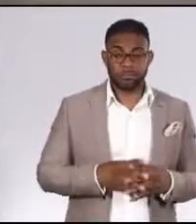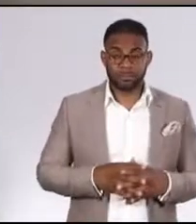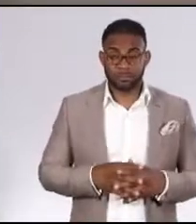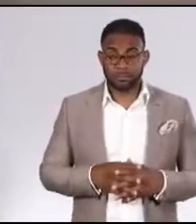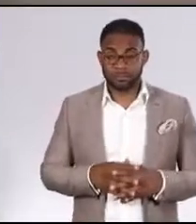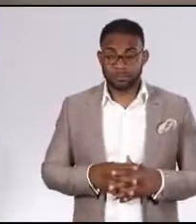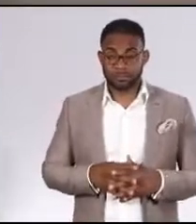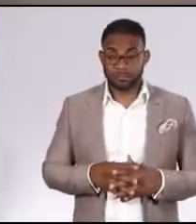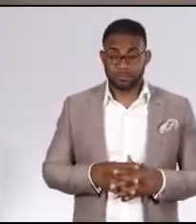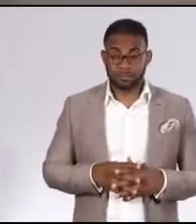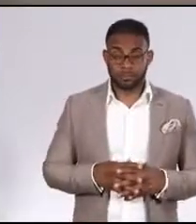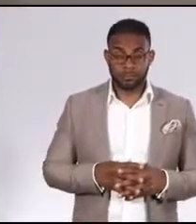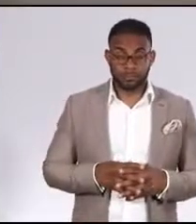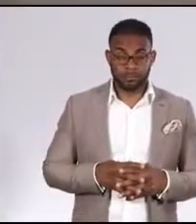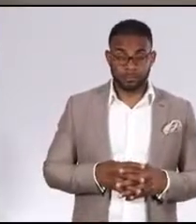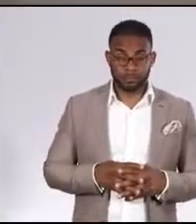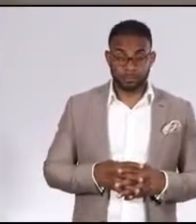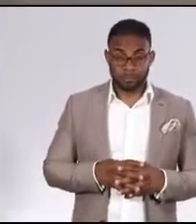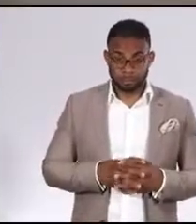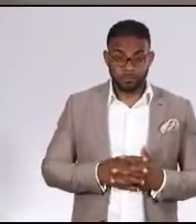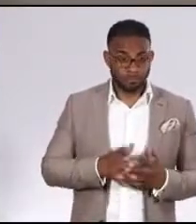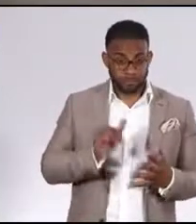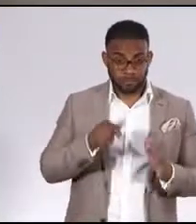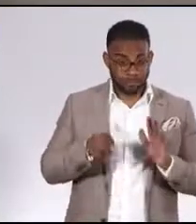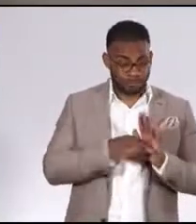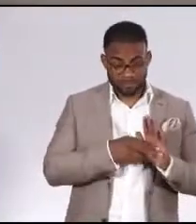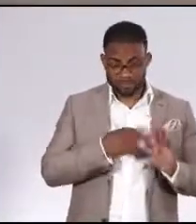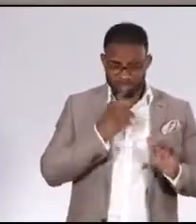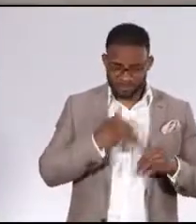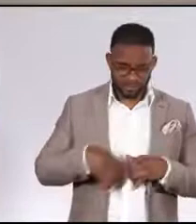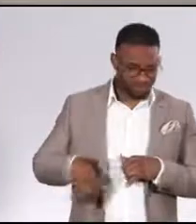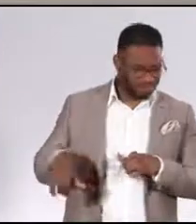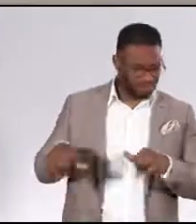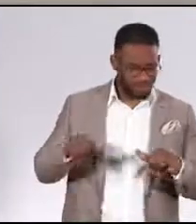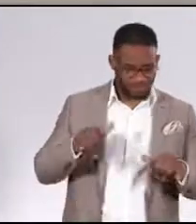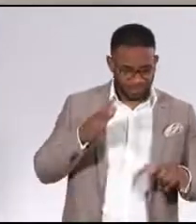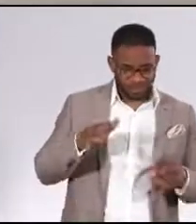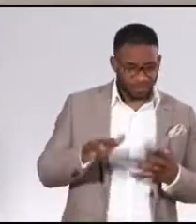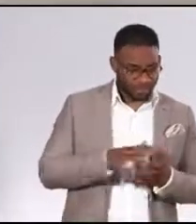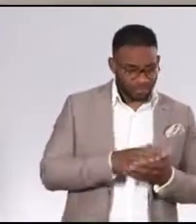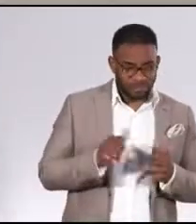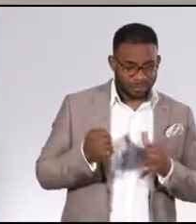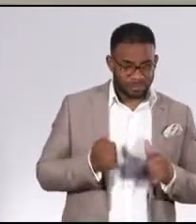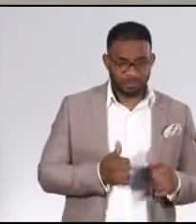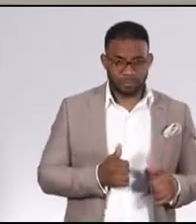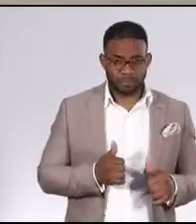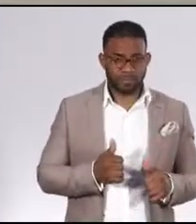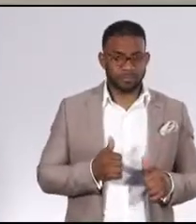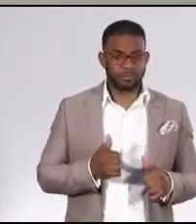The stigma of hearing loss is pervasive and hugely damaging. and It is a, self fulfilling.